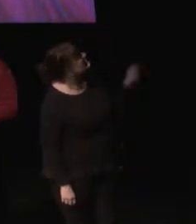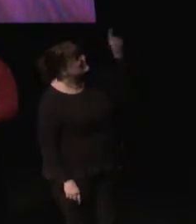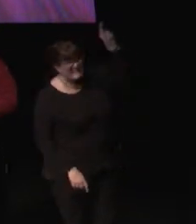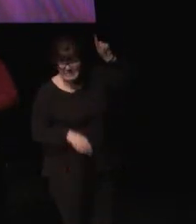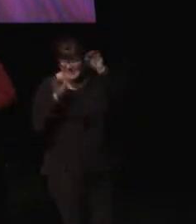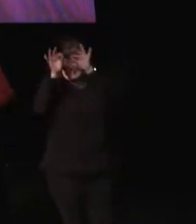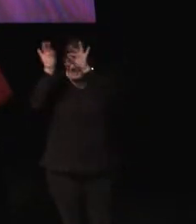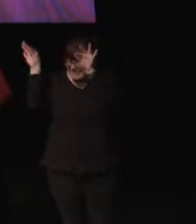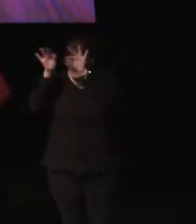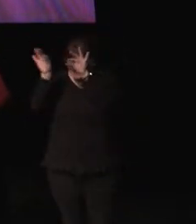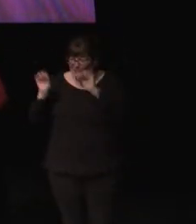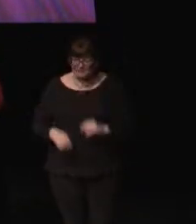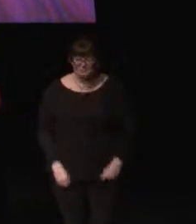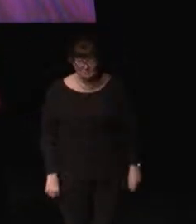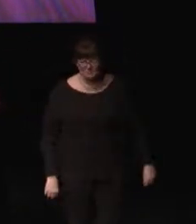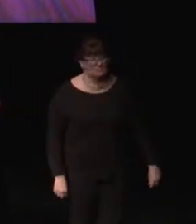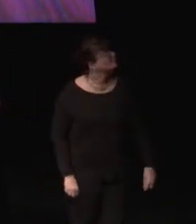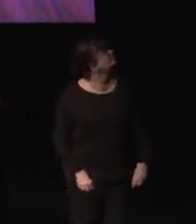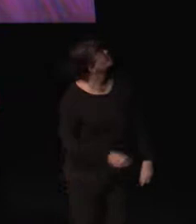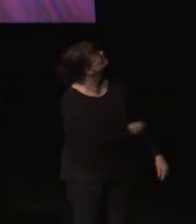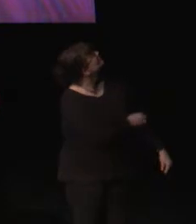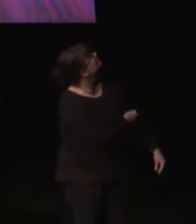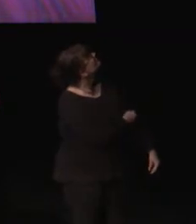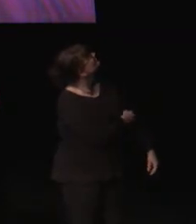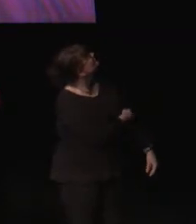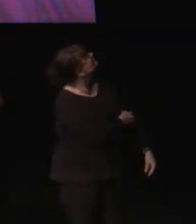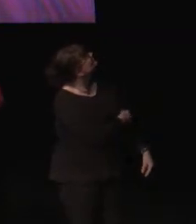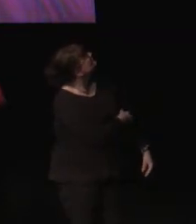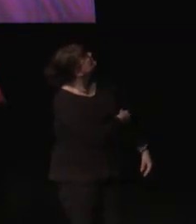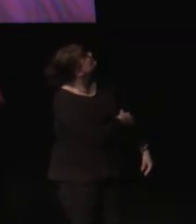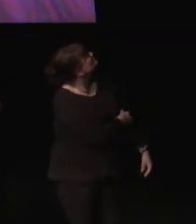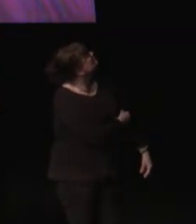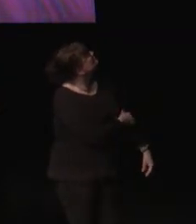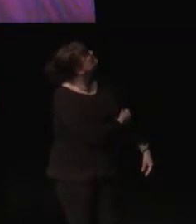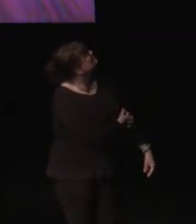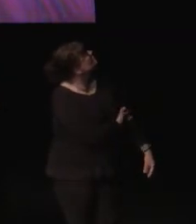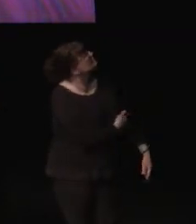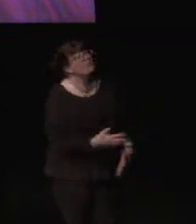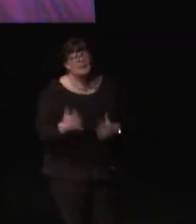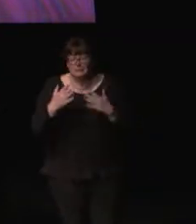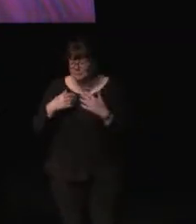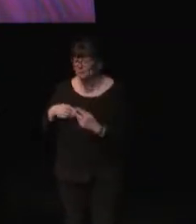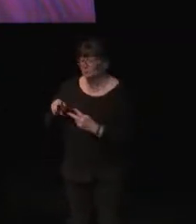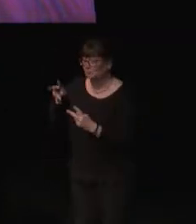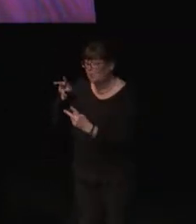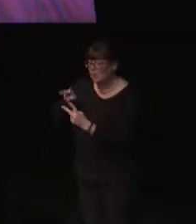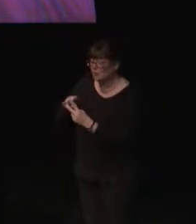OK... That was faster, OK. So, there're two aspects of the work we've been doing.